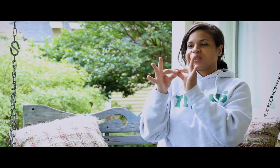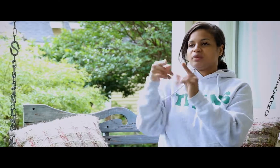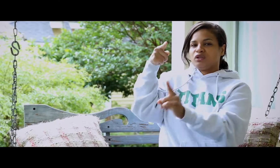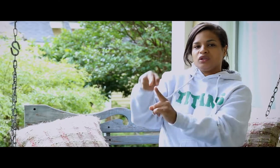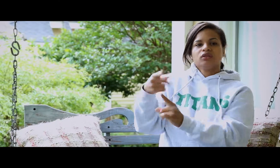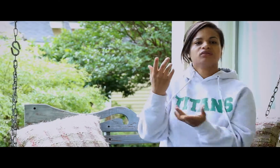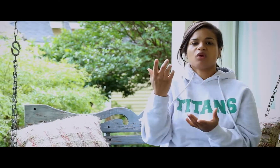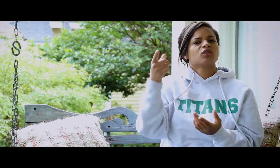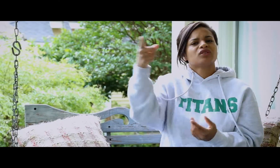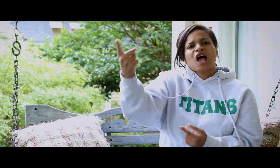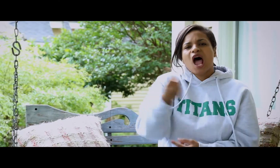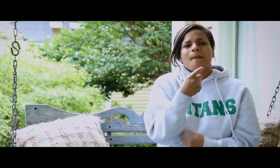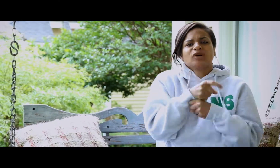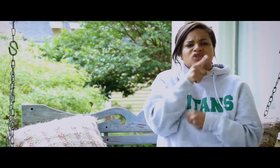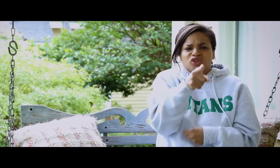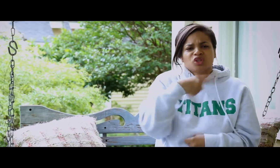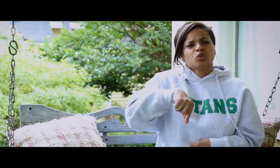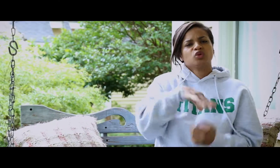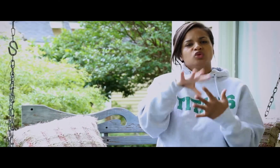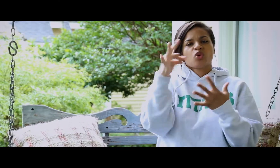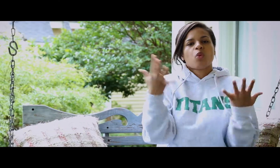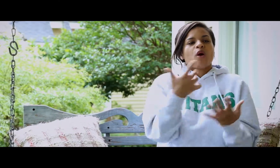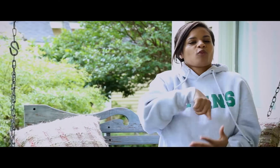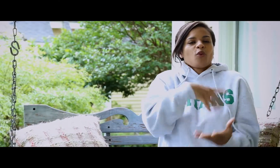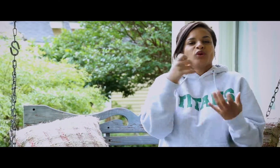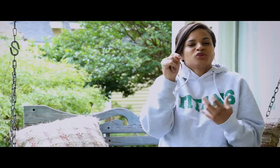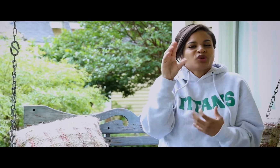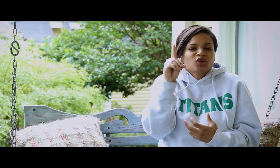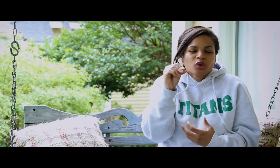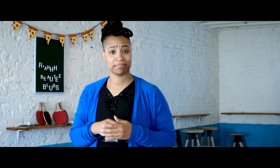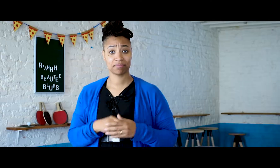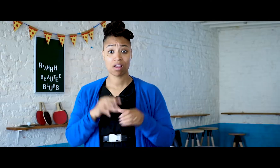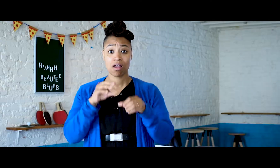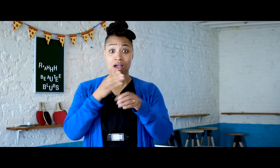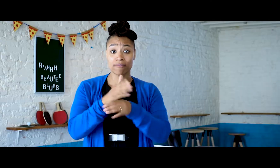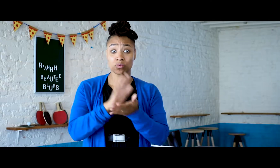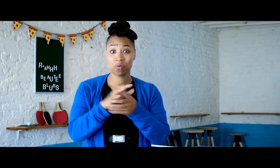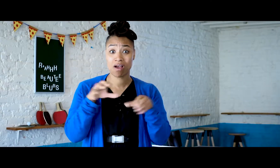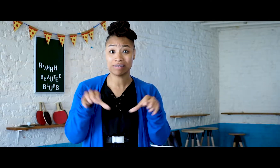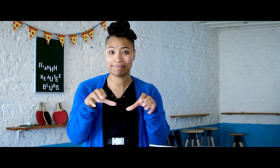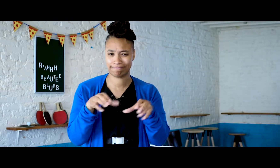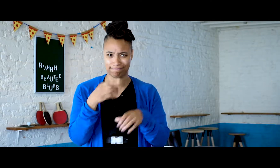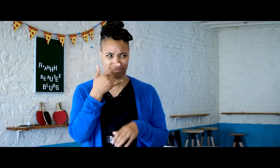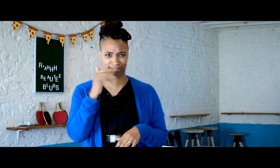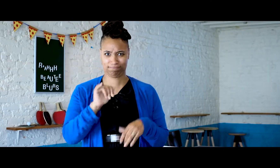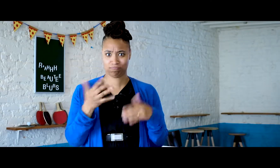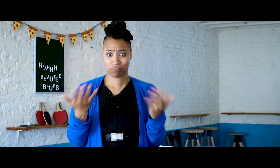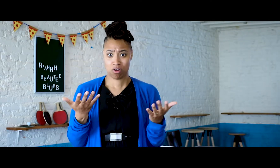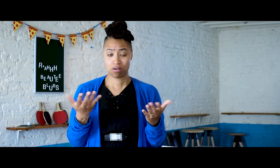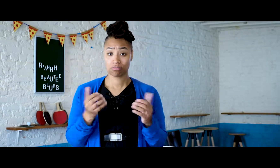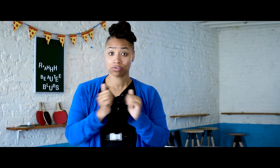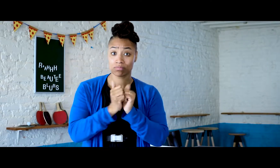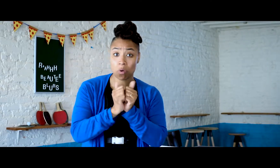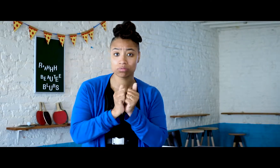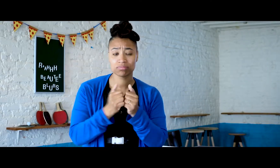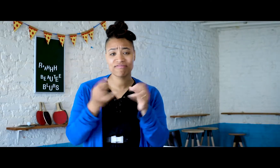They always made sure we were able to choose what was best for us. After-school activities can range from playing sports,